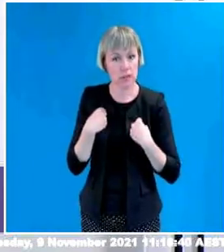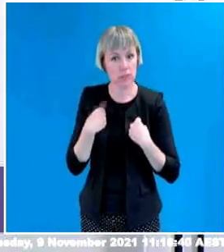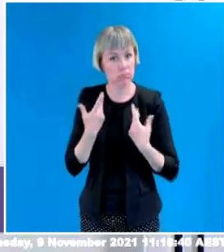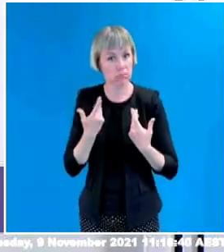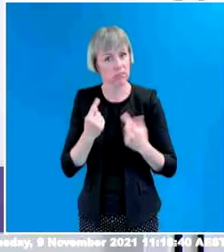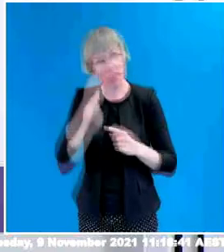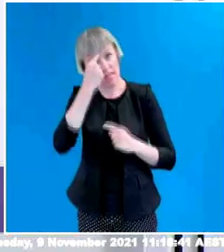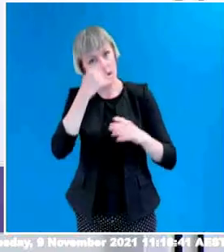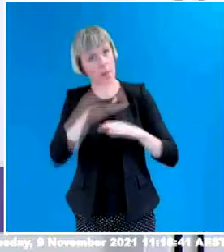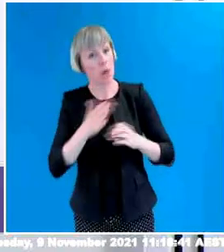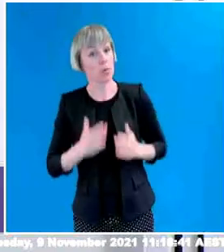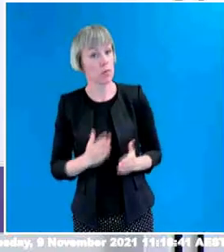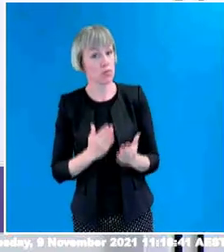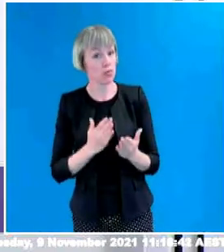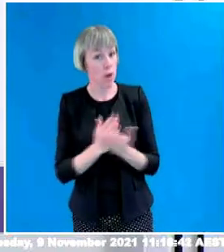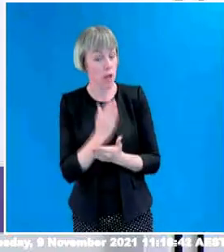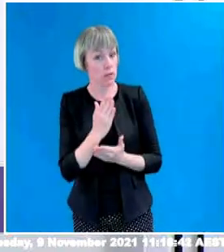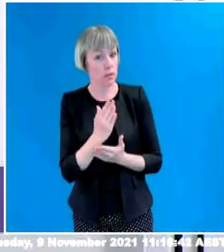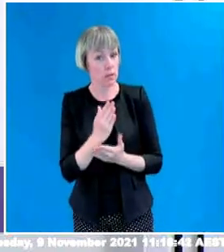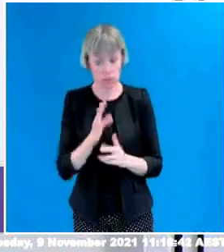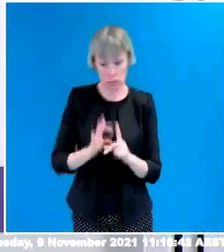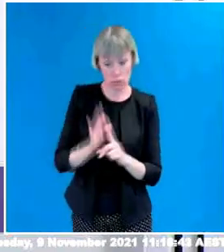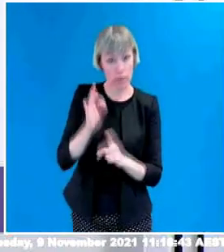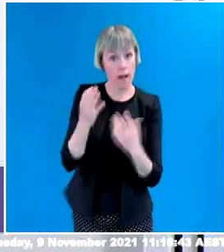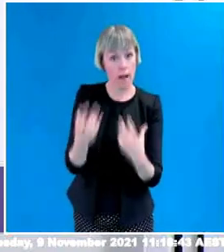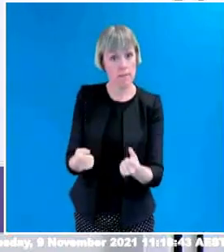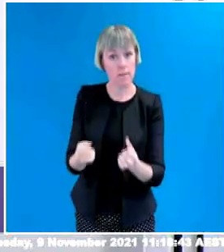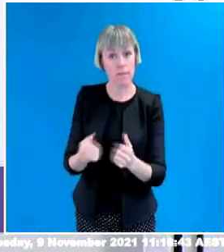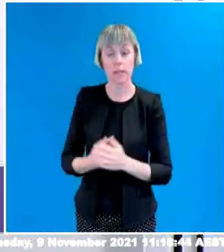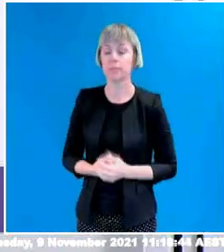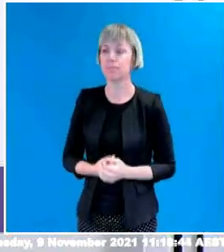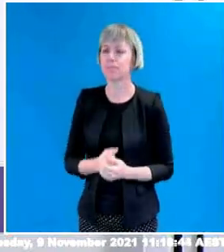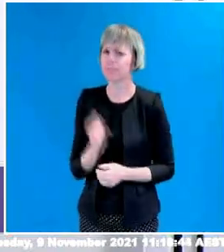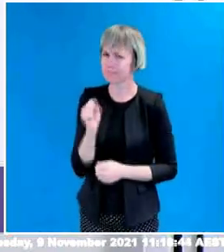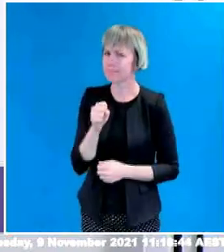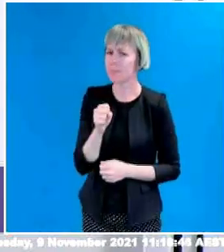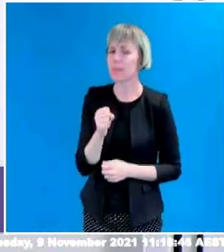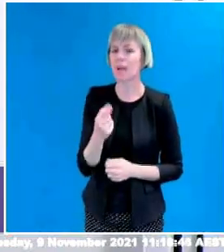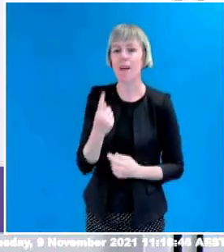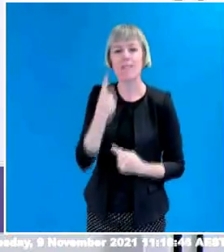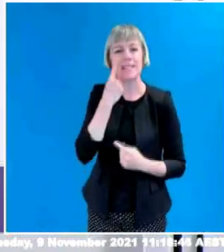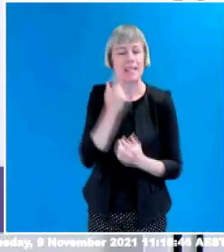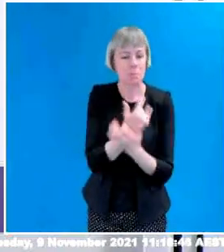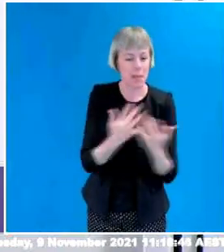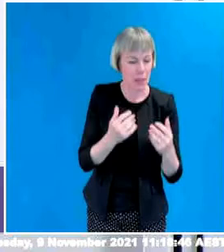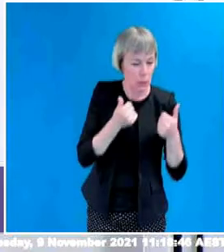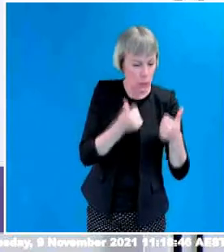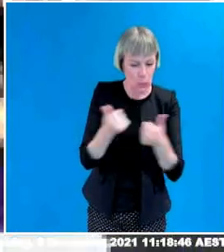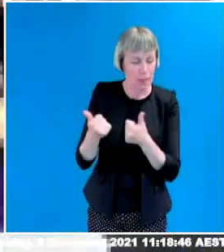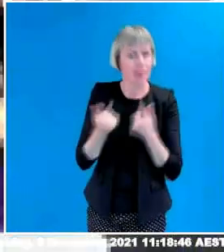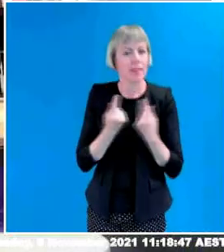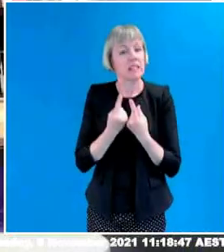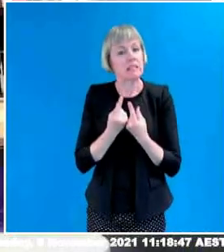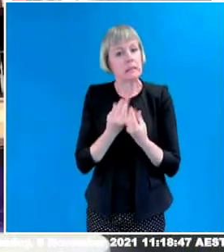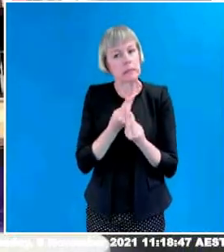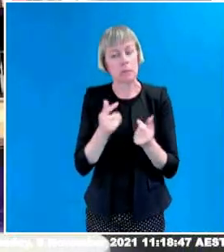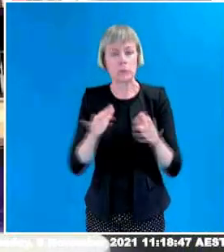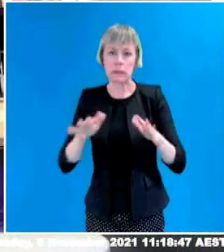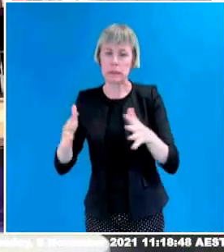Yes. There are lots of positive examples and there are also many negative examples as well because there are different ways of approaching these issues.